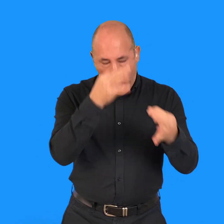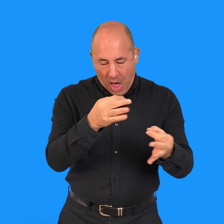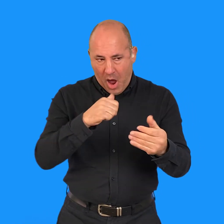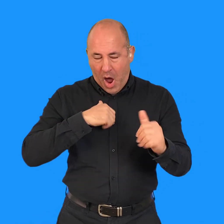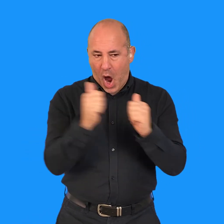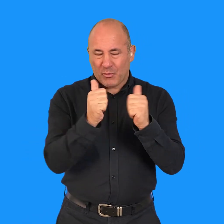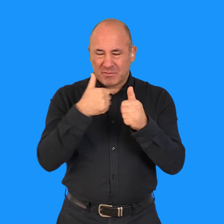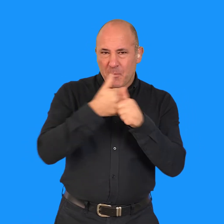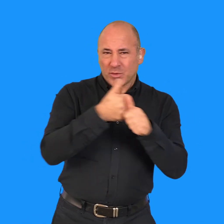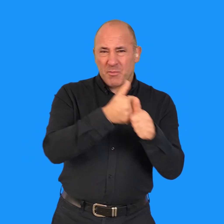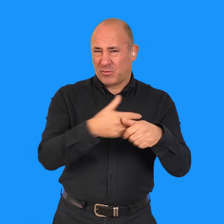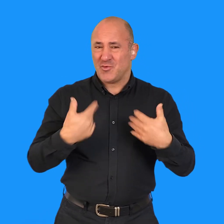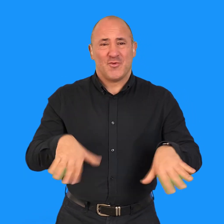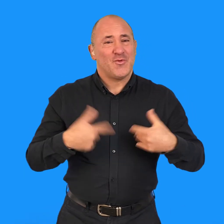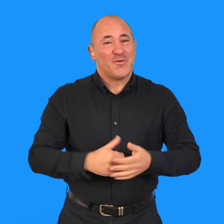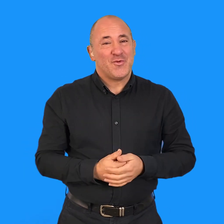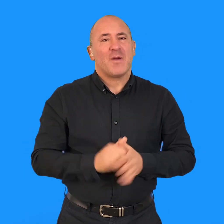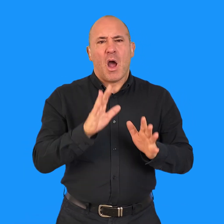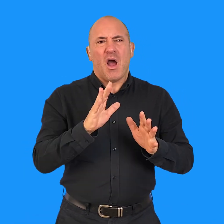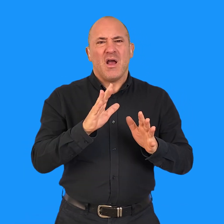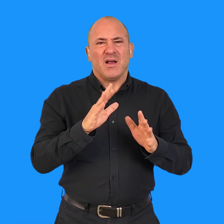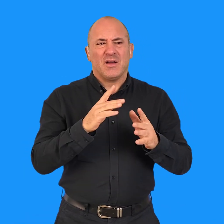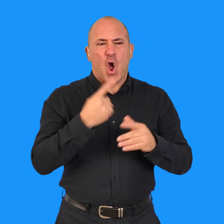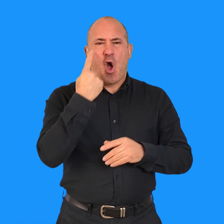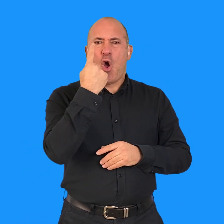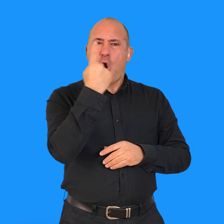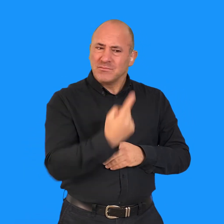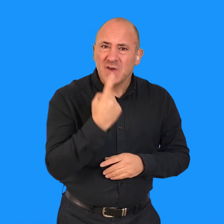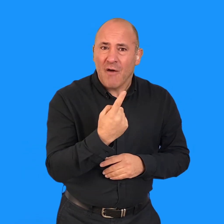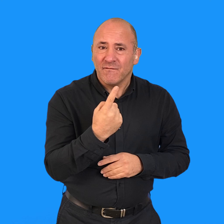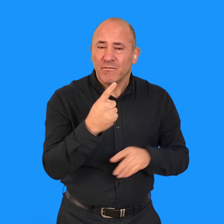But she was superb at winning people over to the cause.